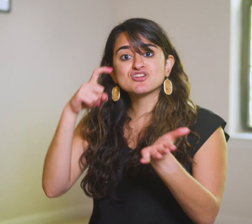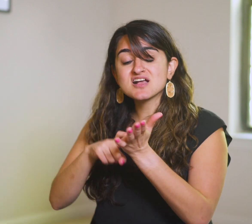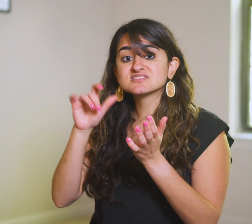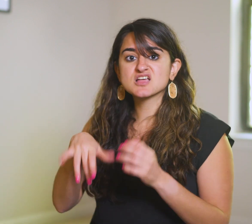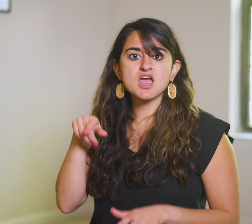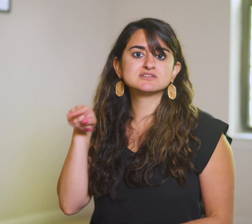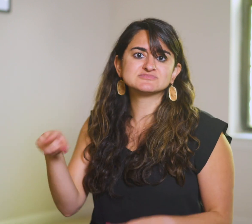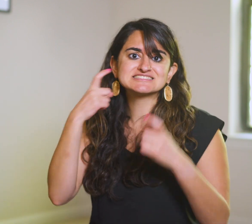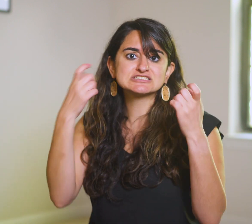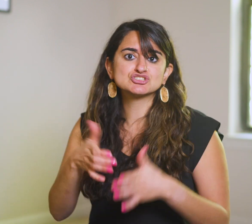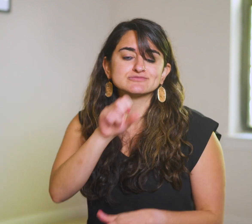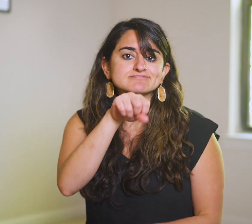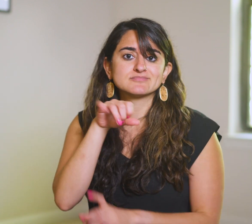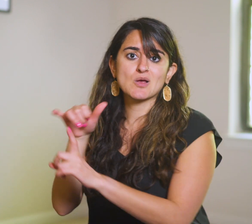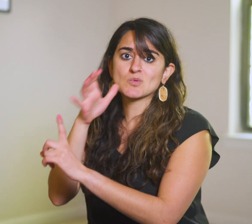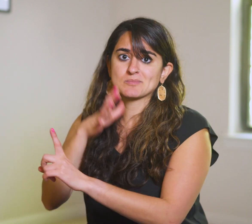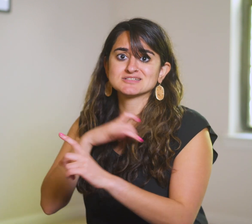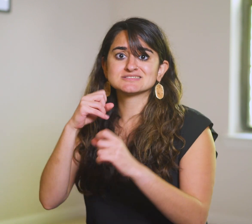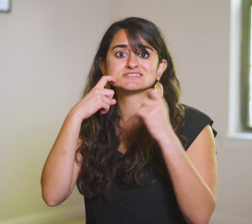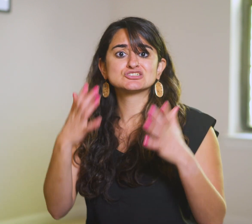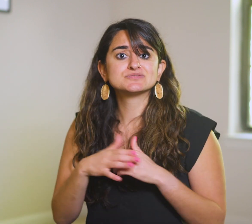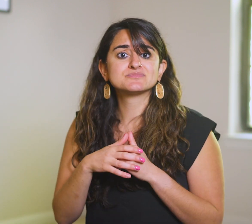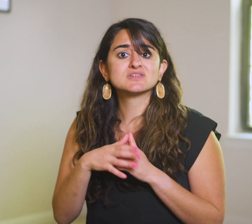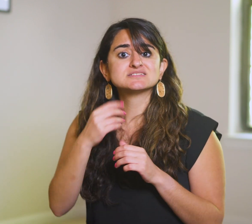He acknowledges that she’s a sinner